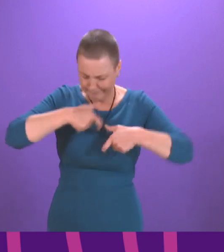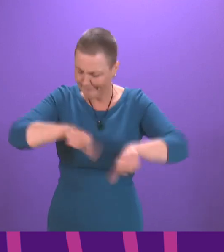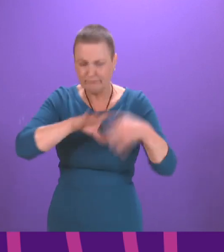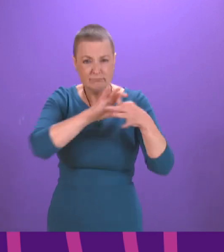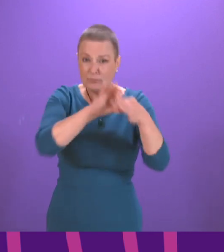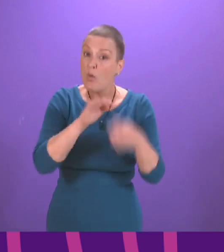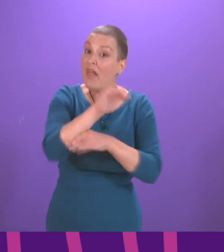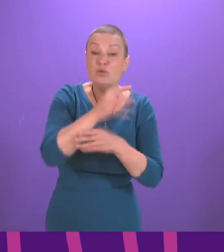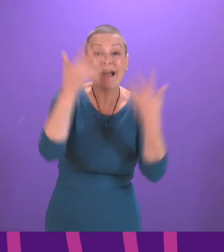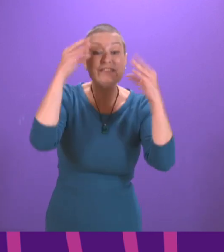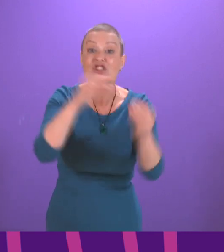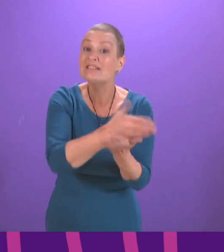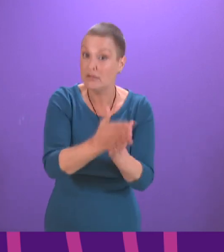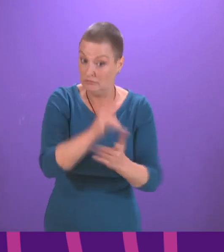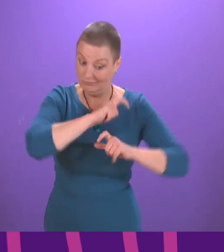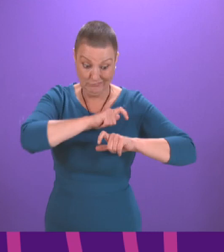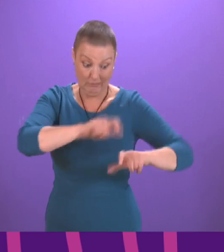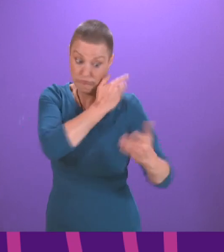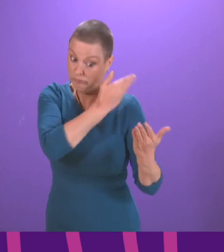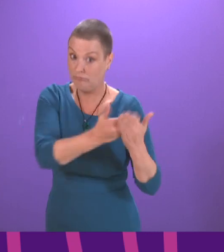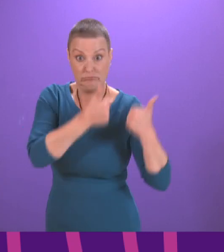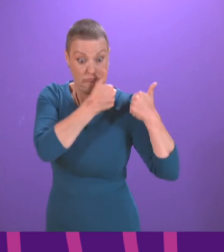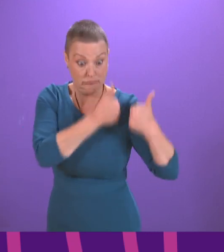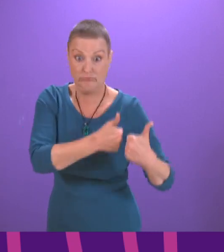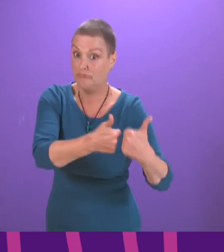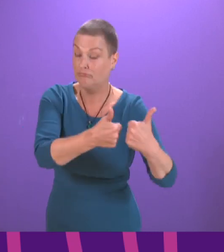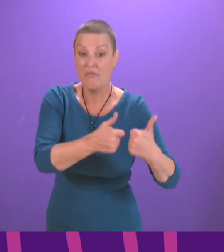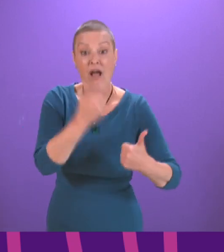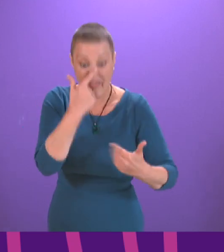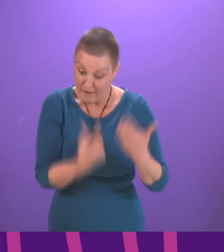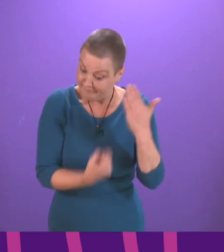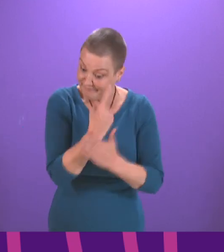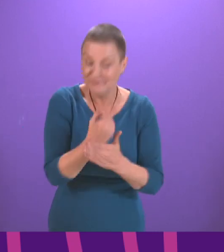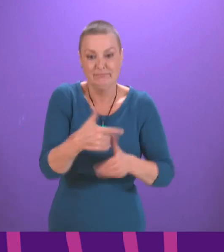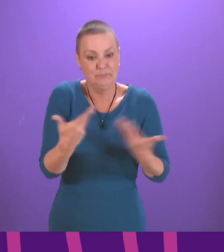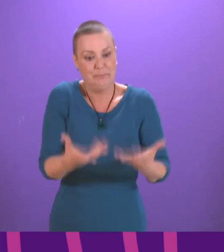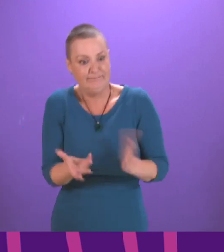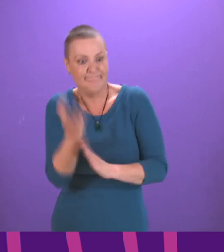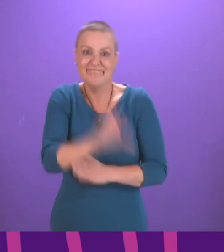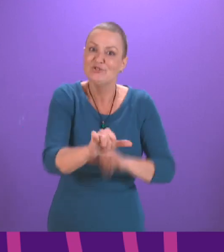the outdoor education sector, which has been good and resulted in the short-term support that Liz Smith welcomed.